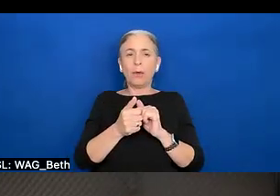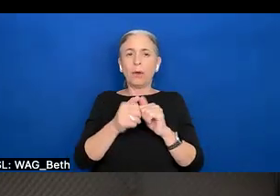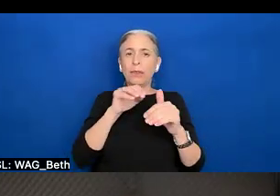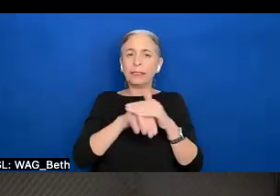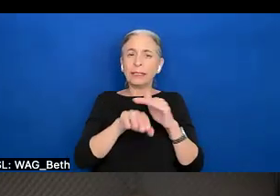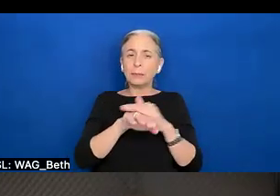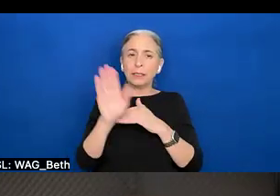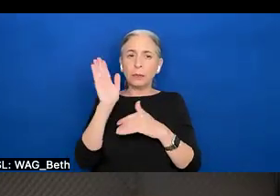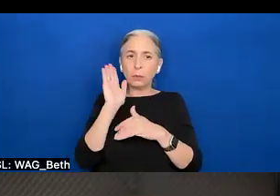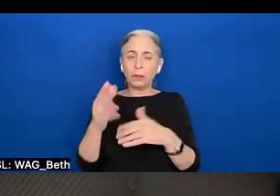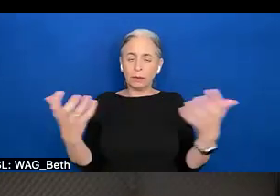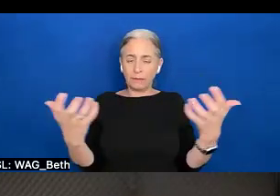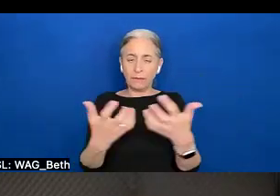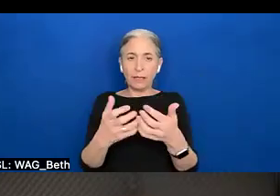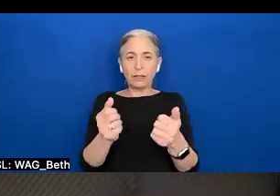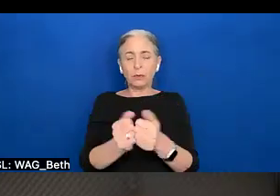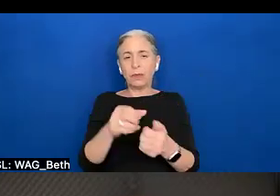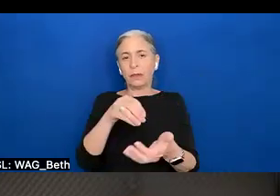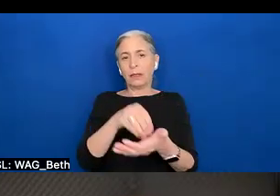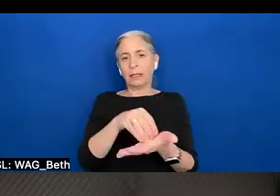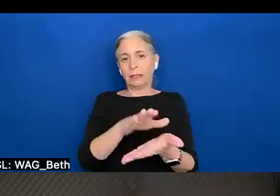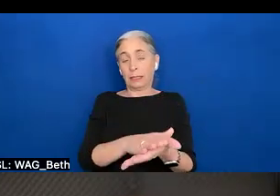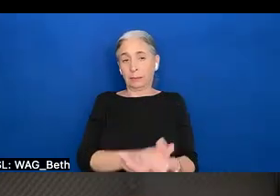accessibility will fit into the document.